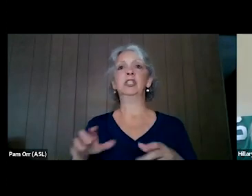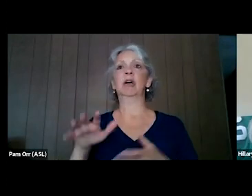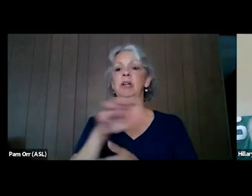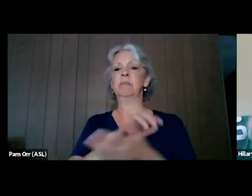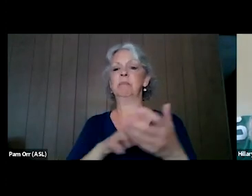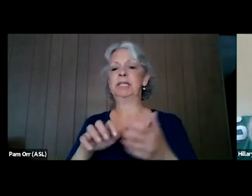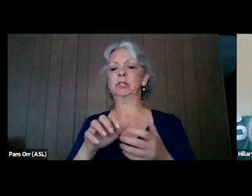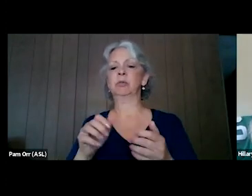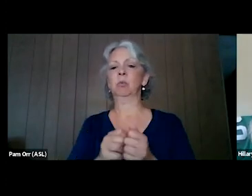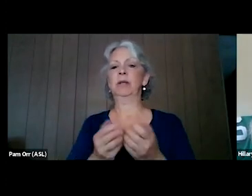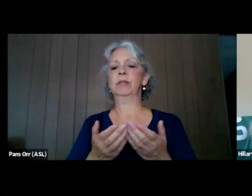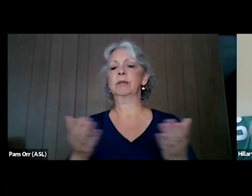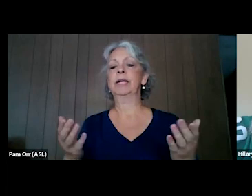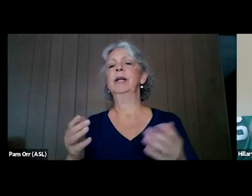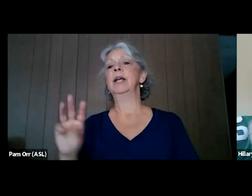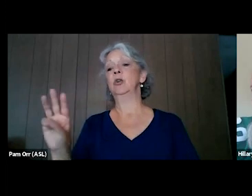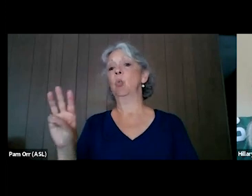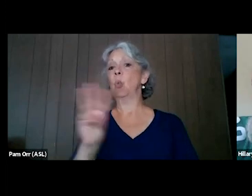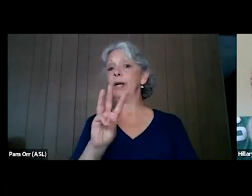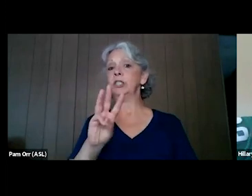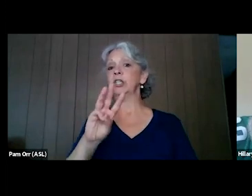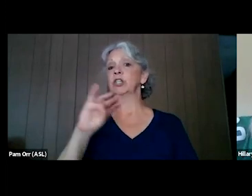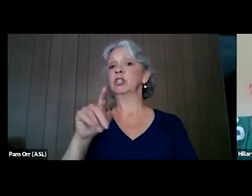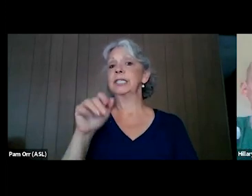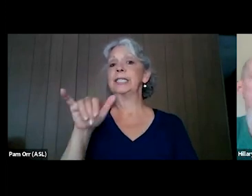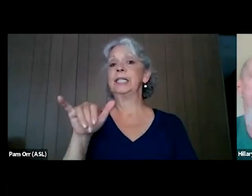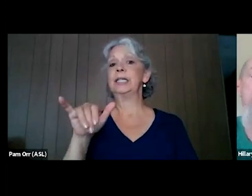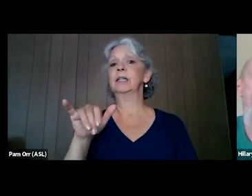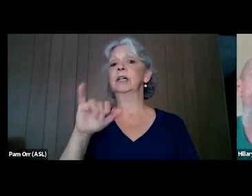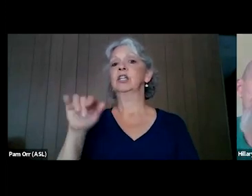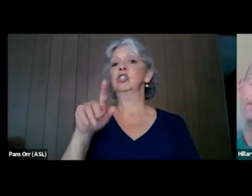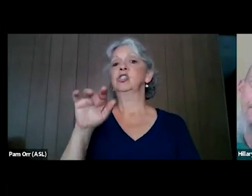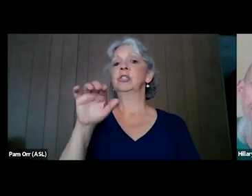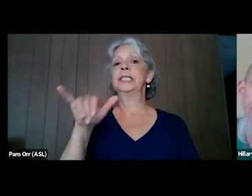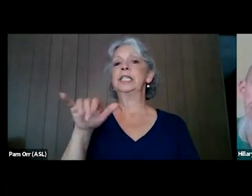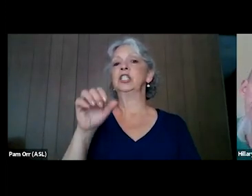all in West Jersey, the Jersey Shore, and it's creeping up into North Jersey.